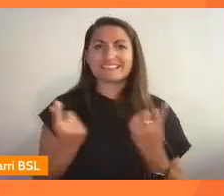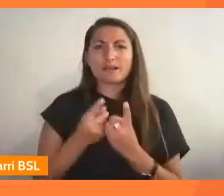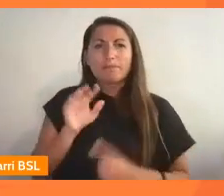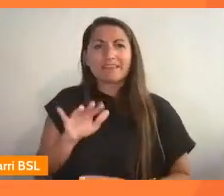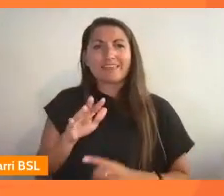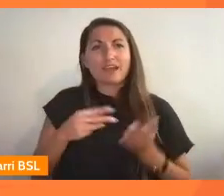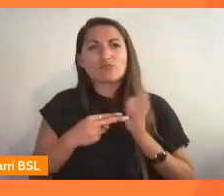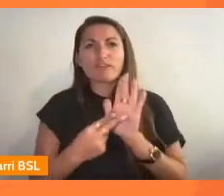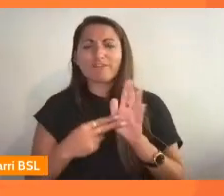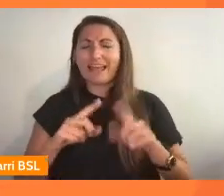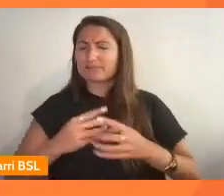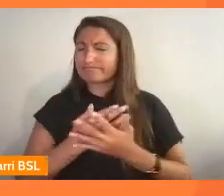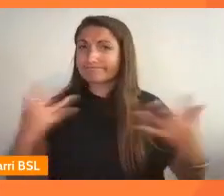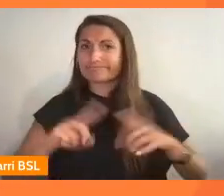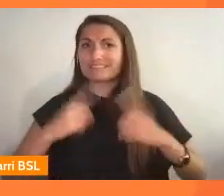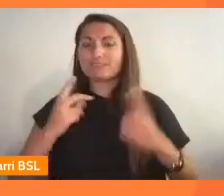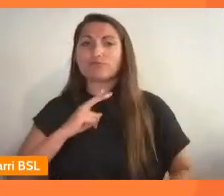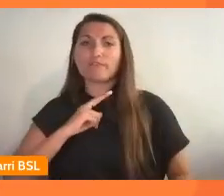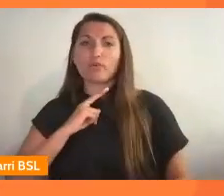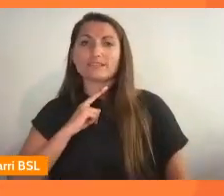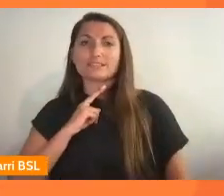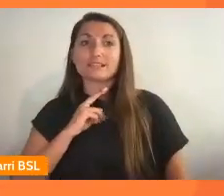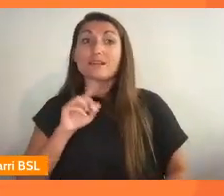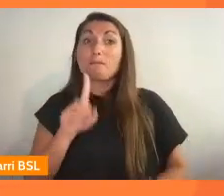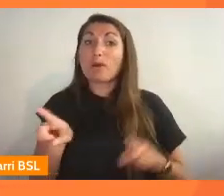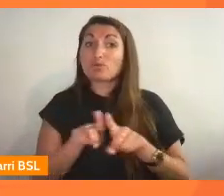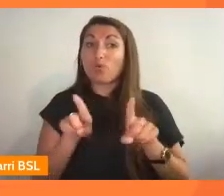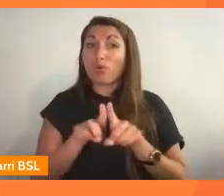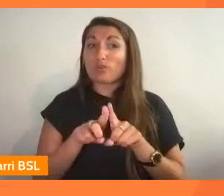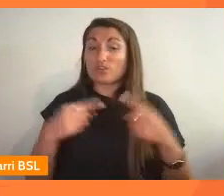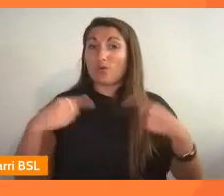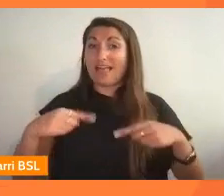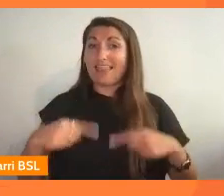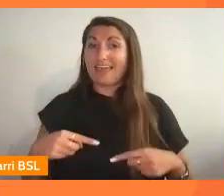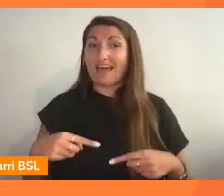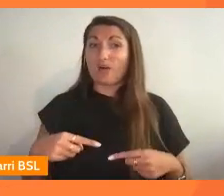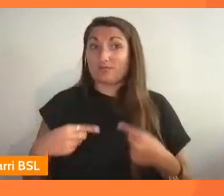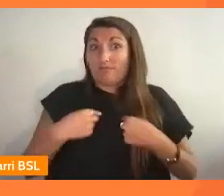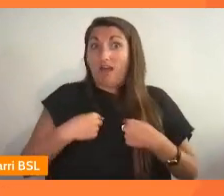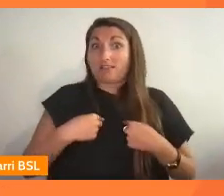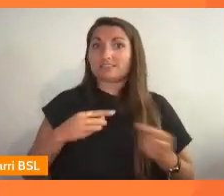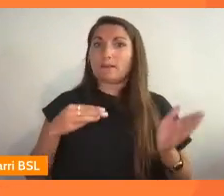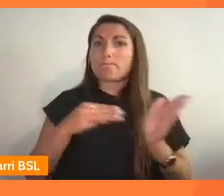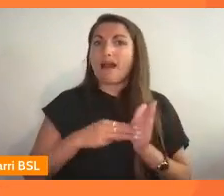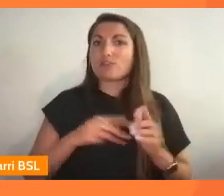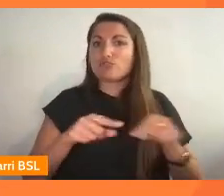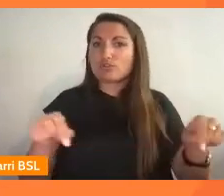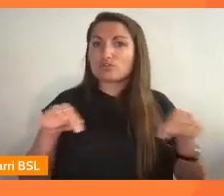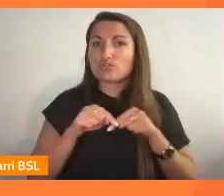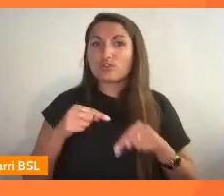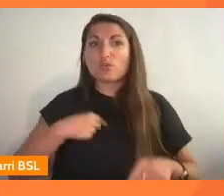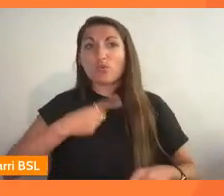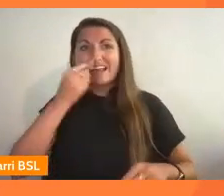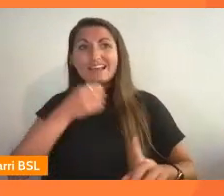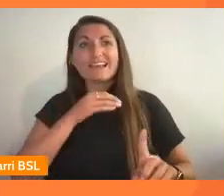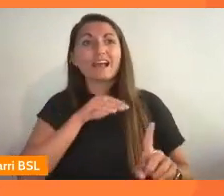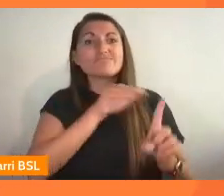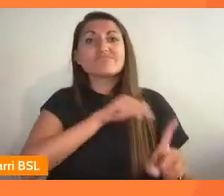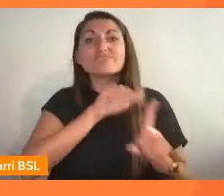But also it then allows us as micro studios to knock on doors and be really bold.